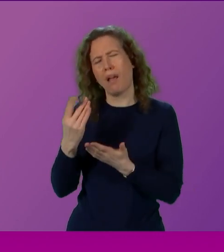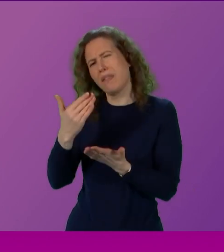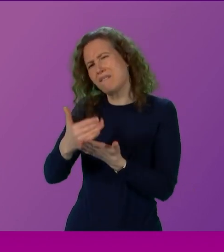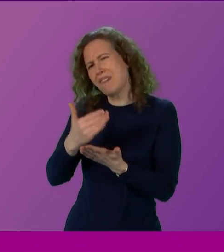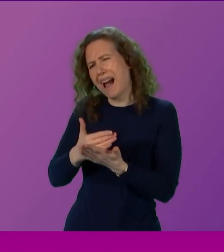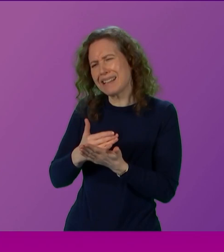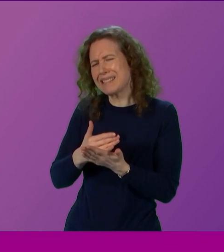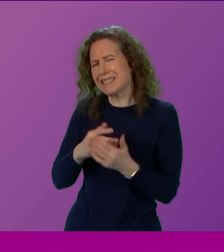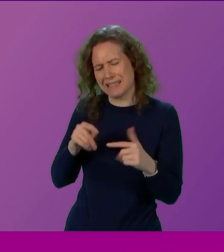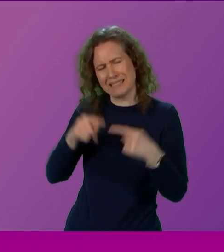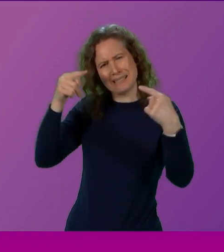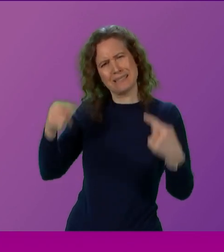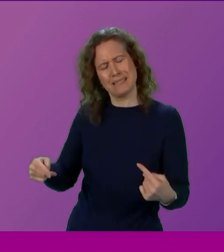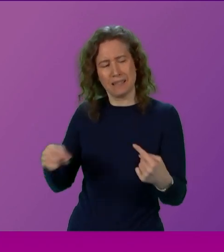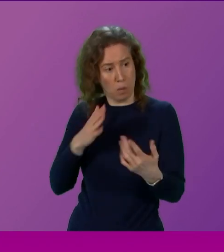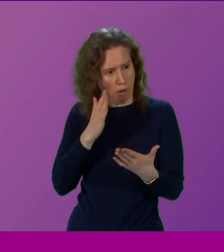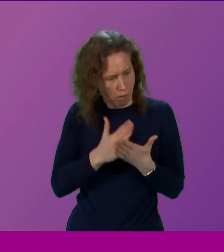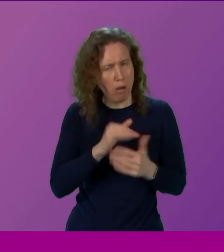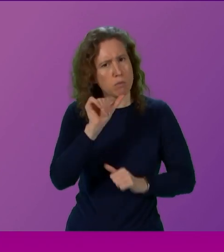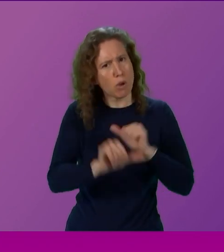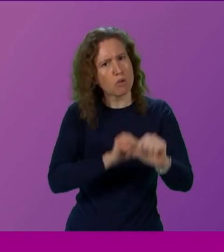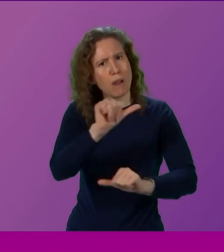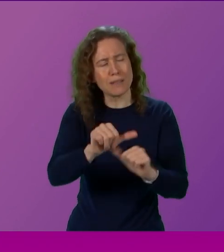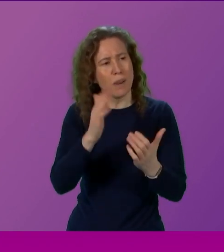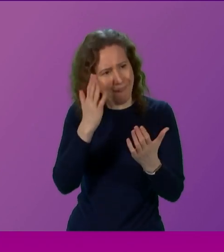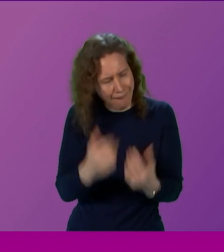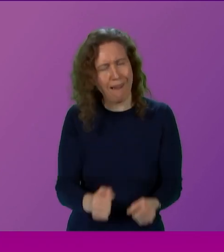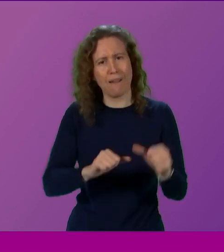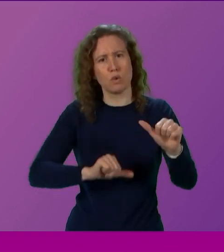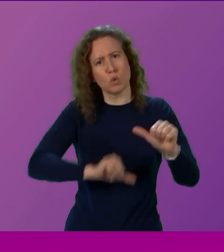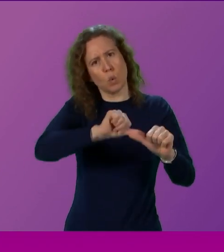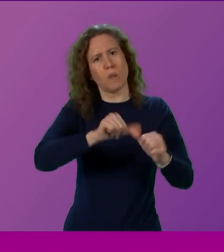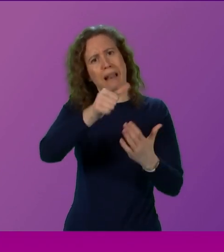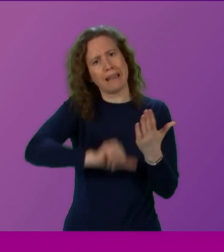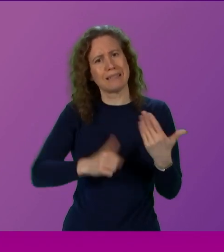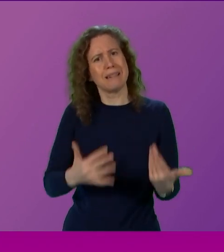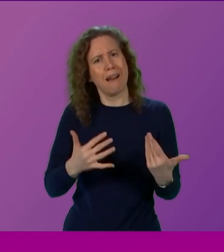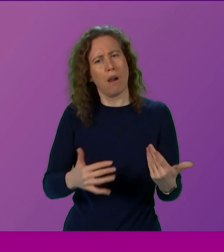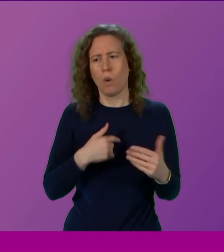progress is not being made in reducing the longest waits. I have already set out the progress over